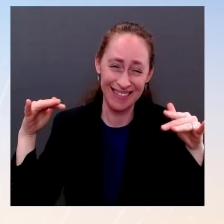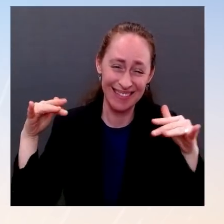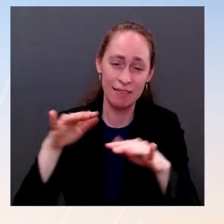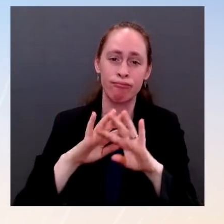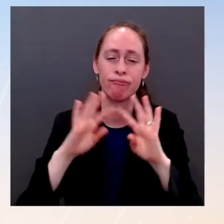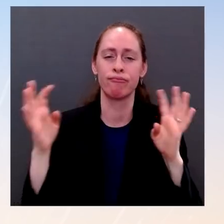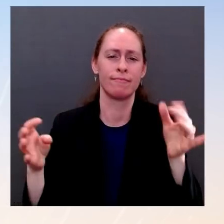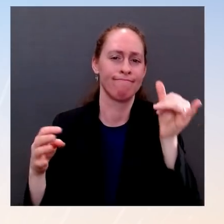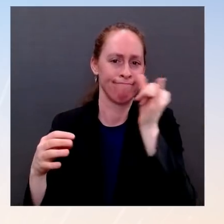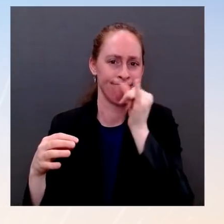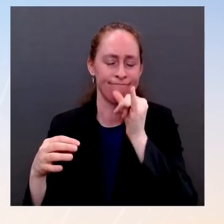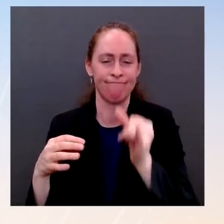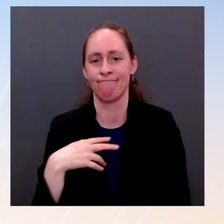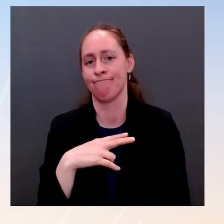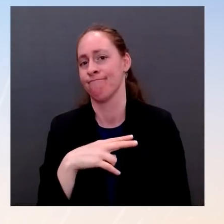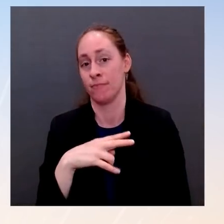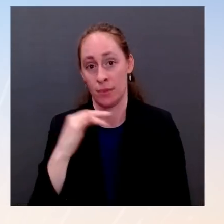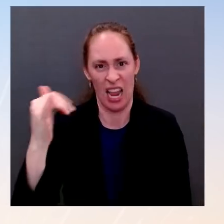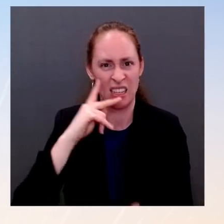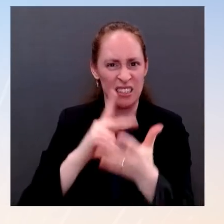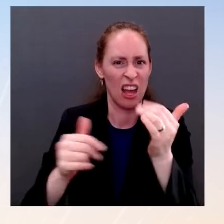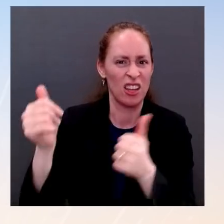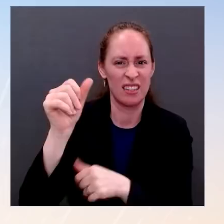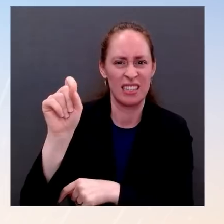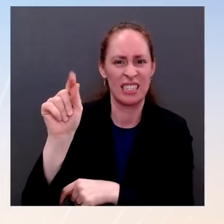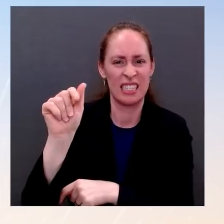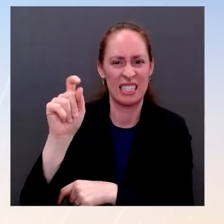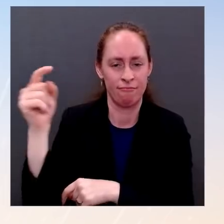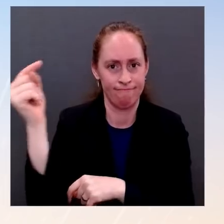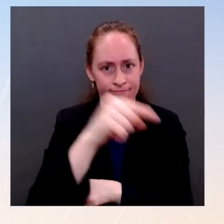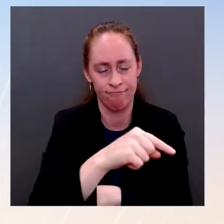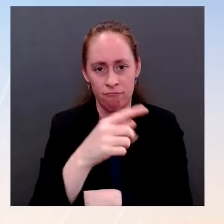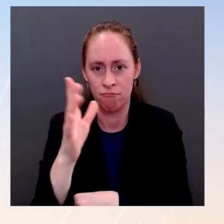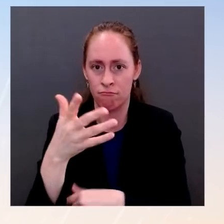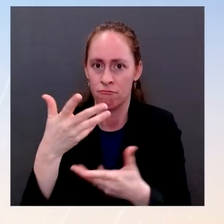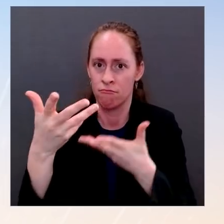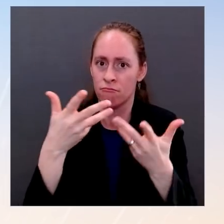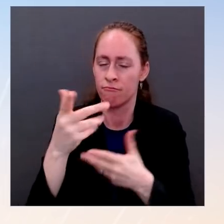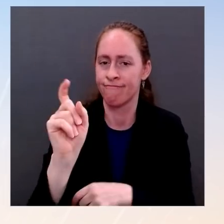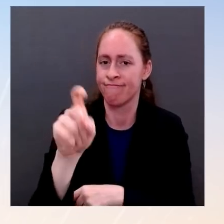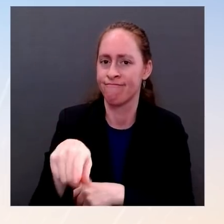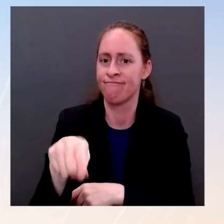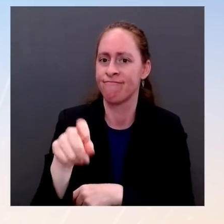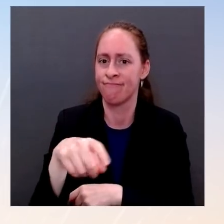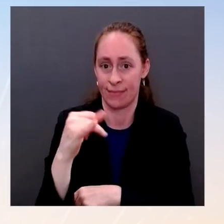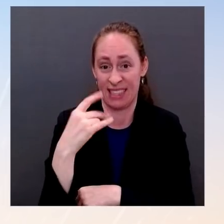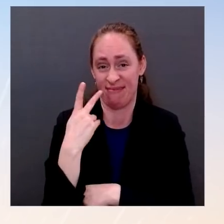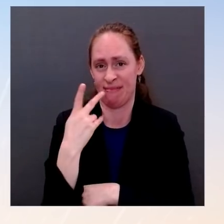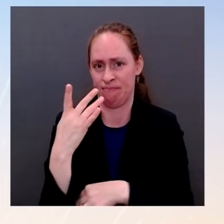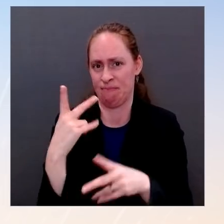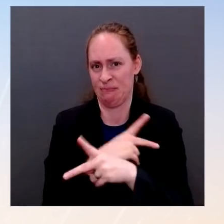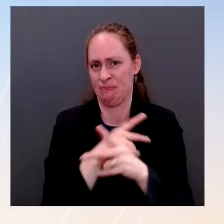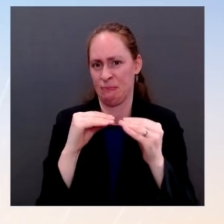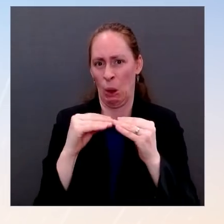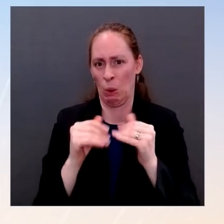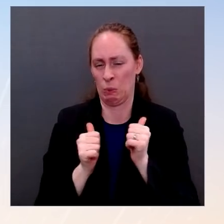So, what we're seeing is further progress for the regression over the last several days. Go ahead. The Press: Two questions.